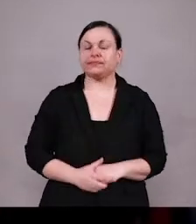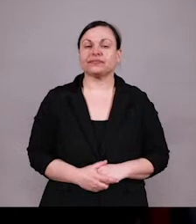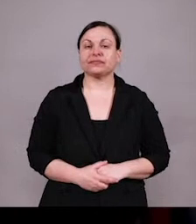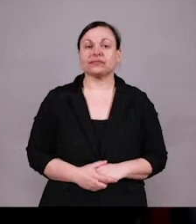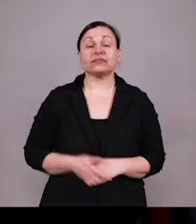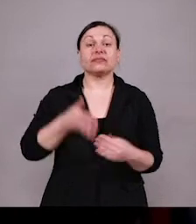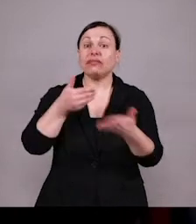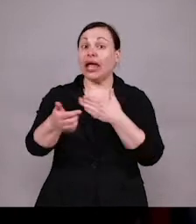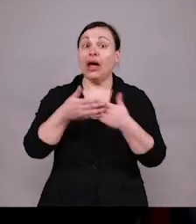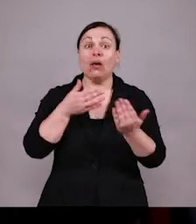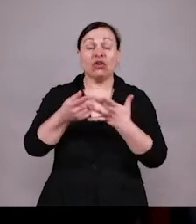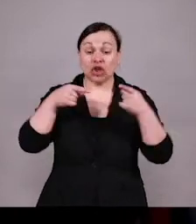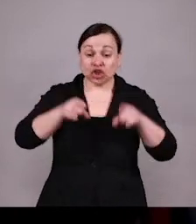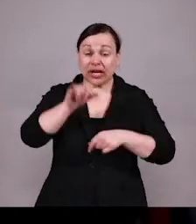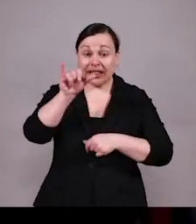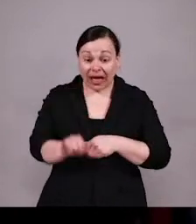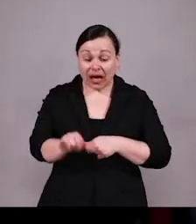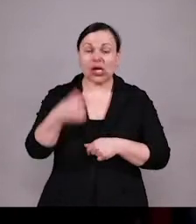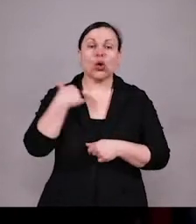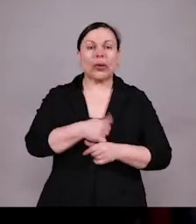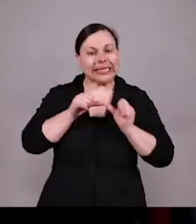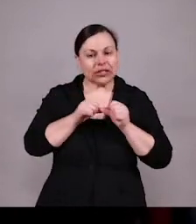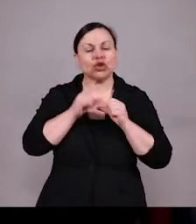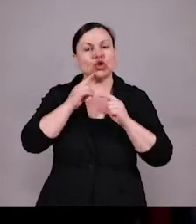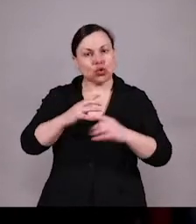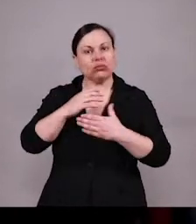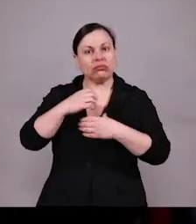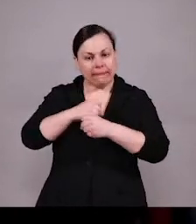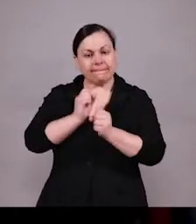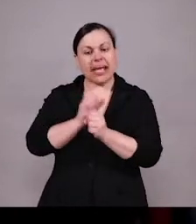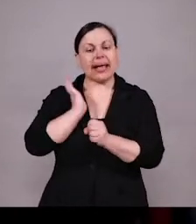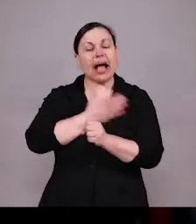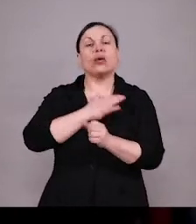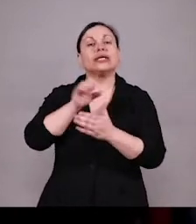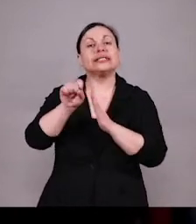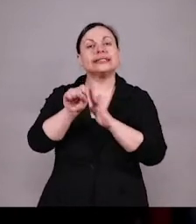through it all, we’ve continued to strengthen our State’s economy at this critical time